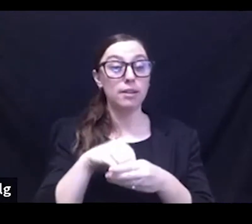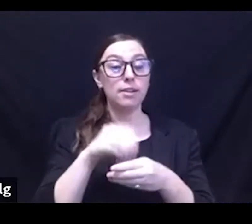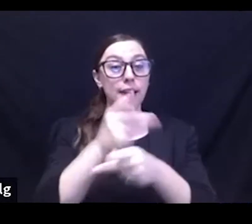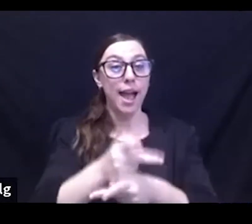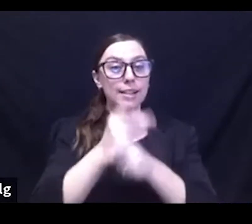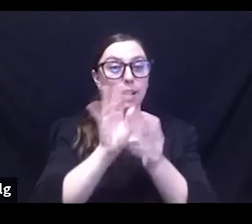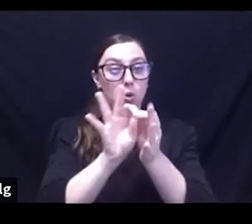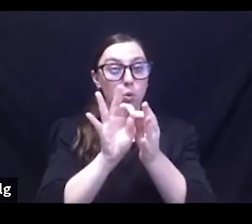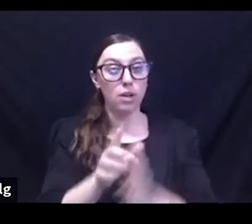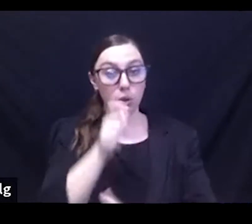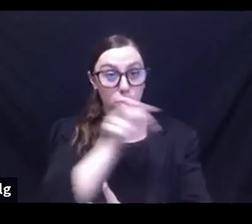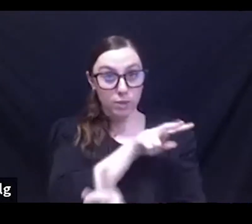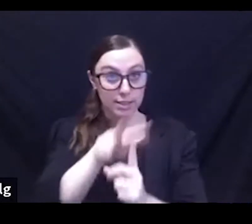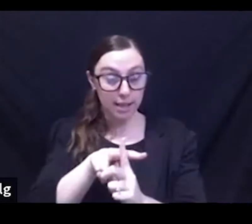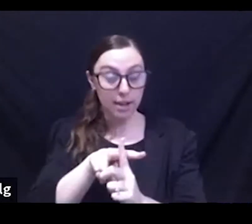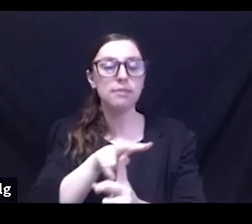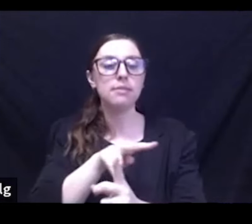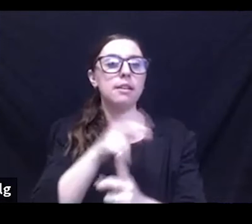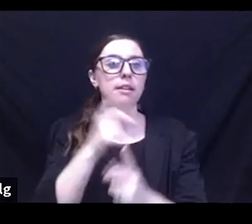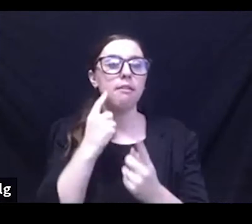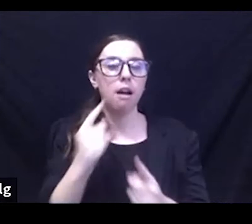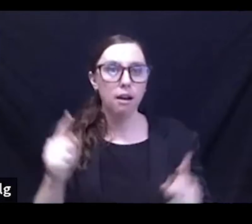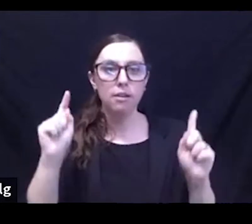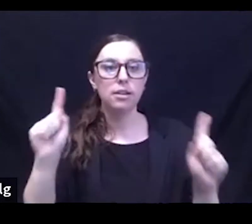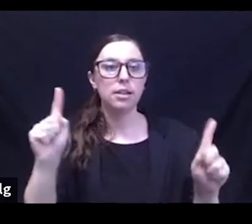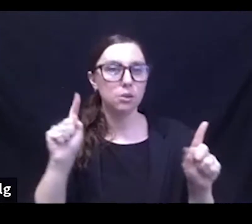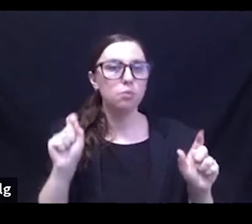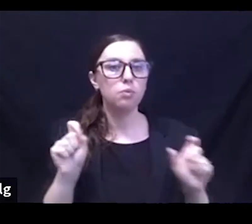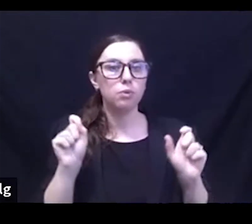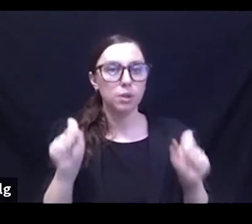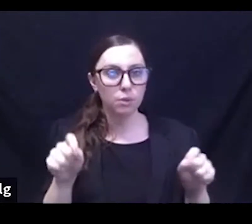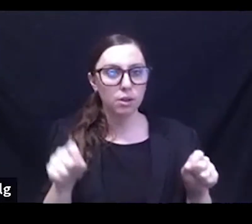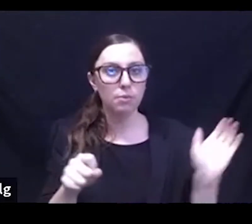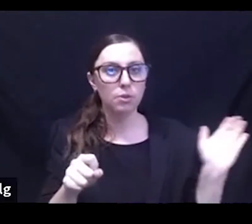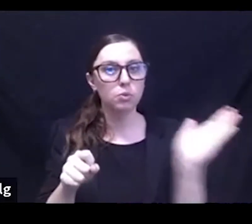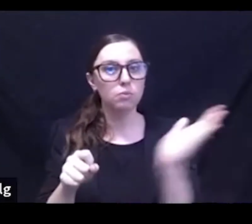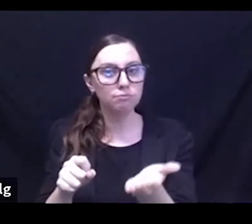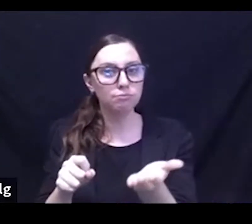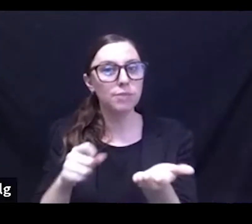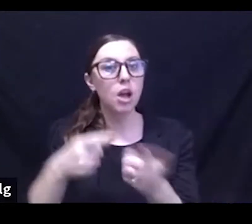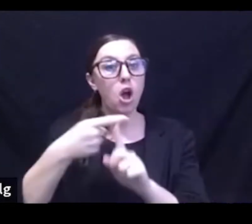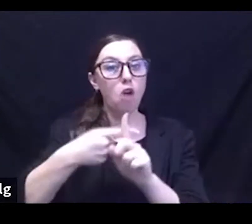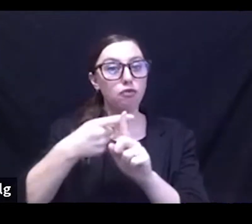his case, we were finally able to get Michael a rental bed that was properly sized